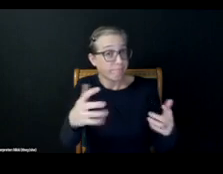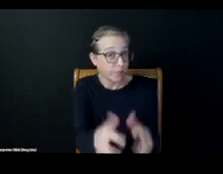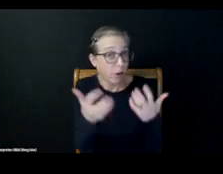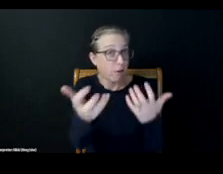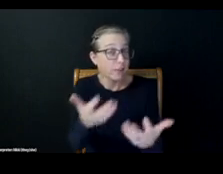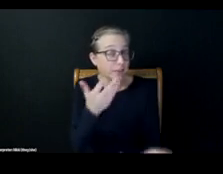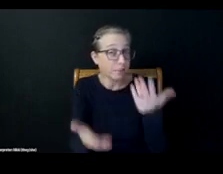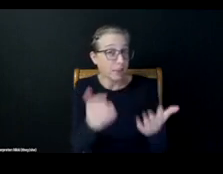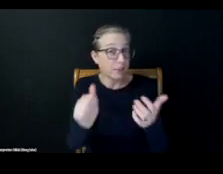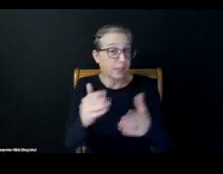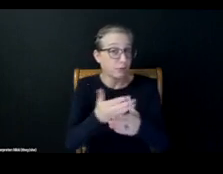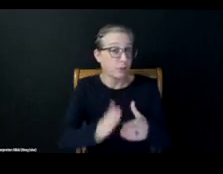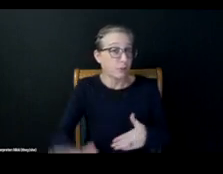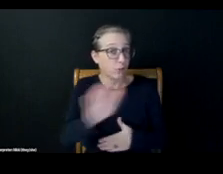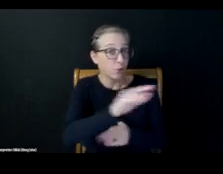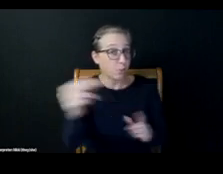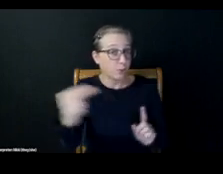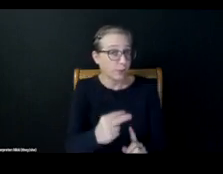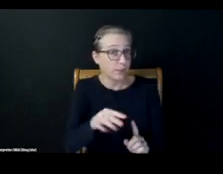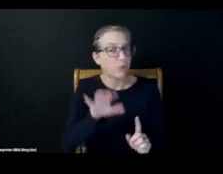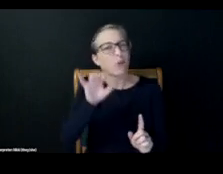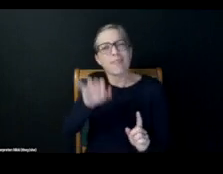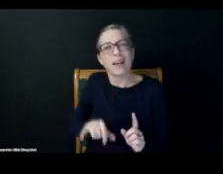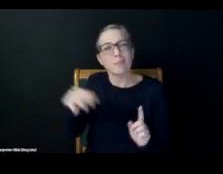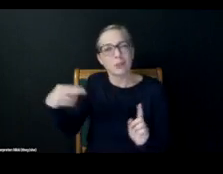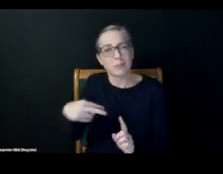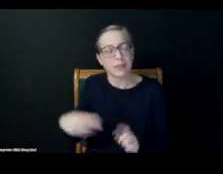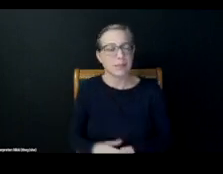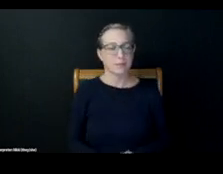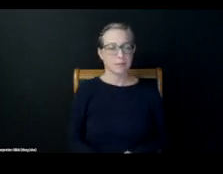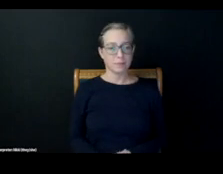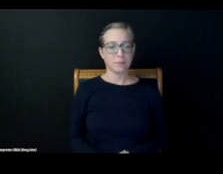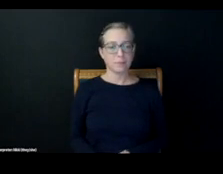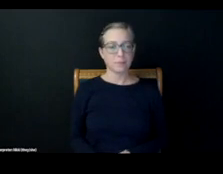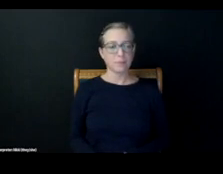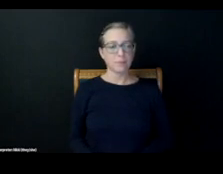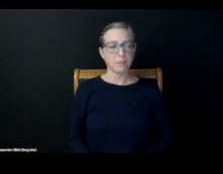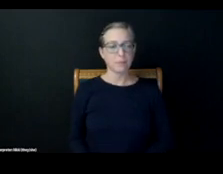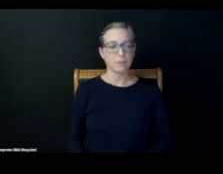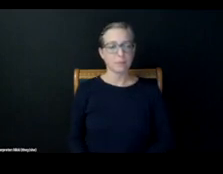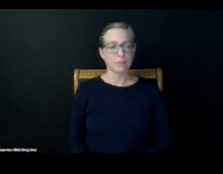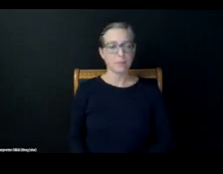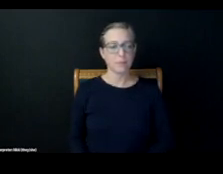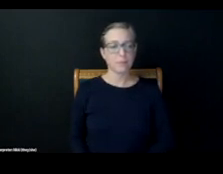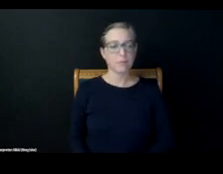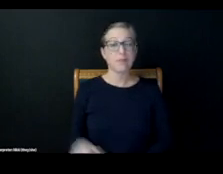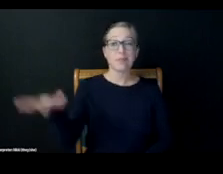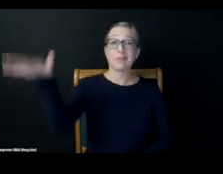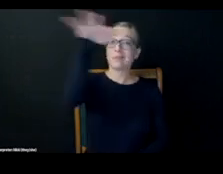Some continued background. A lot of existing research, focus on disability in immigration,